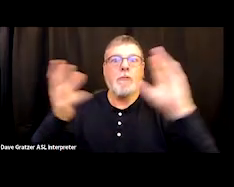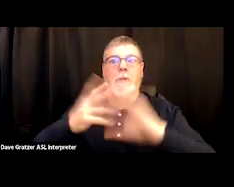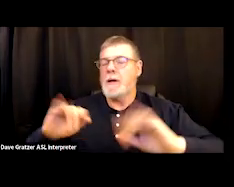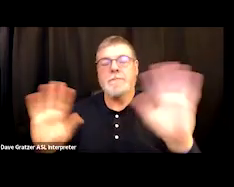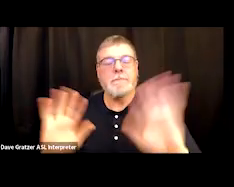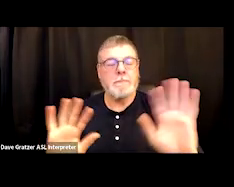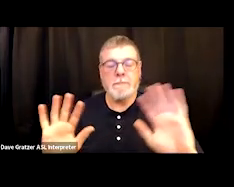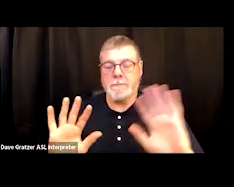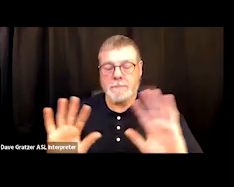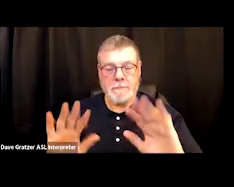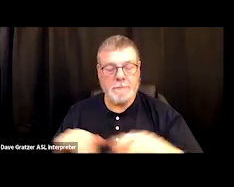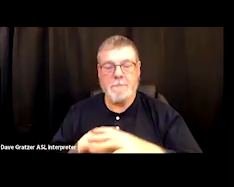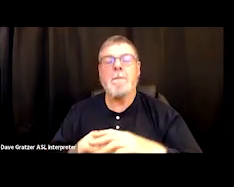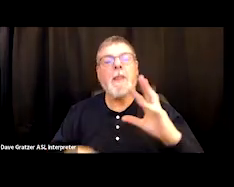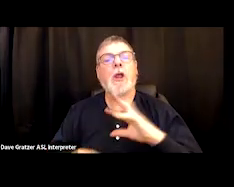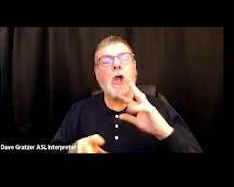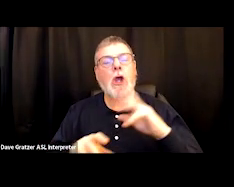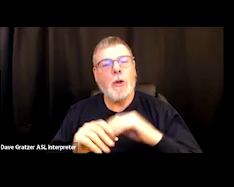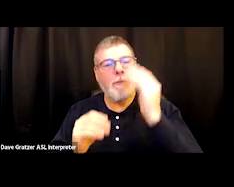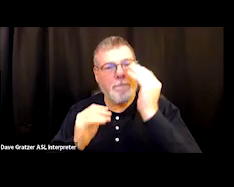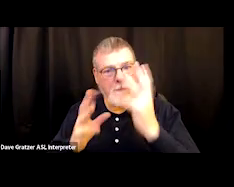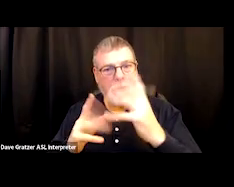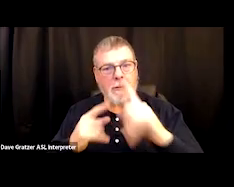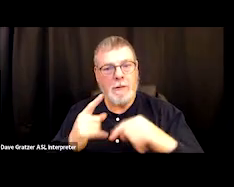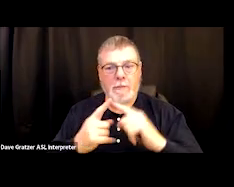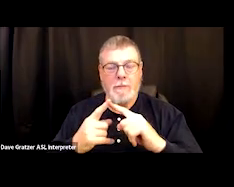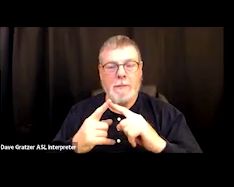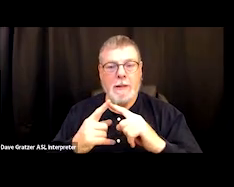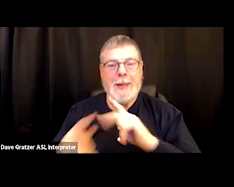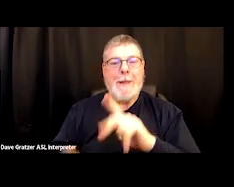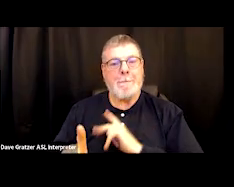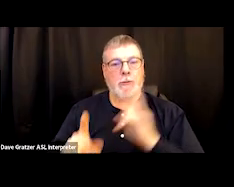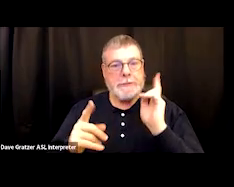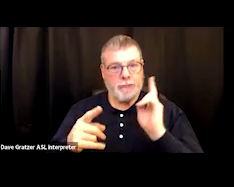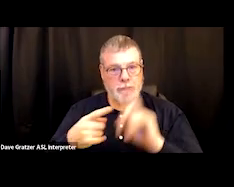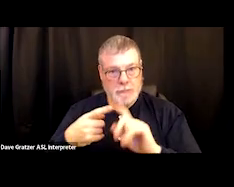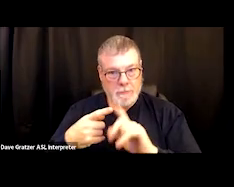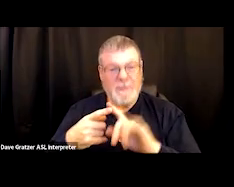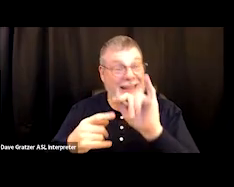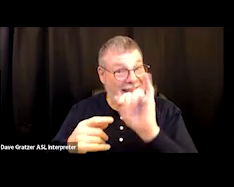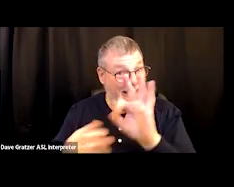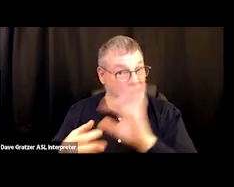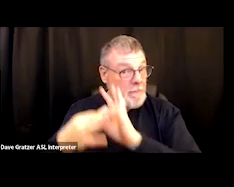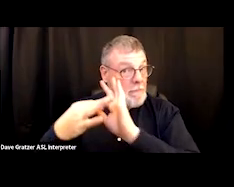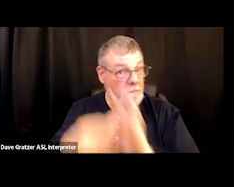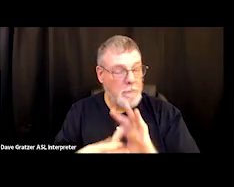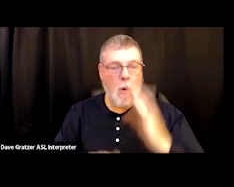You wanna include information about the person's personal history if it's relevant to why they're applying